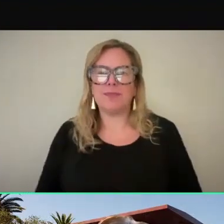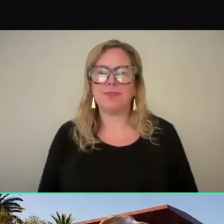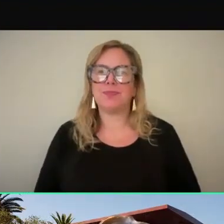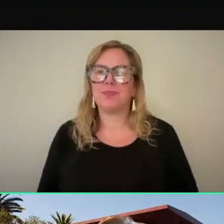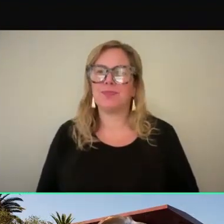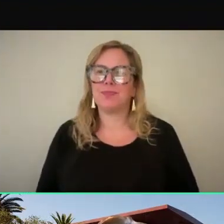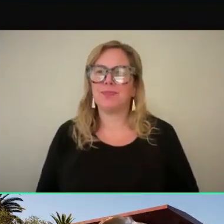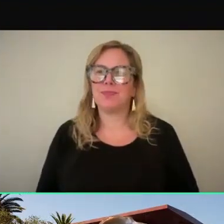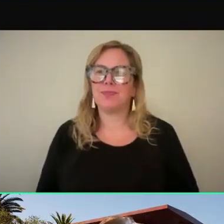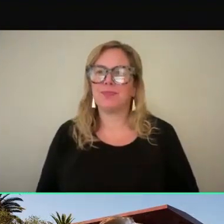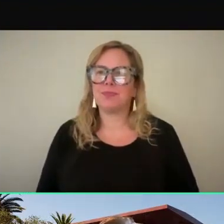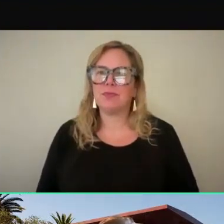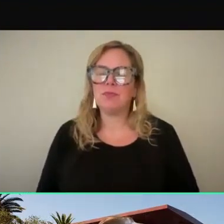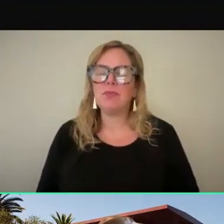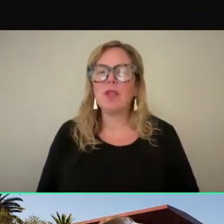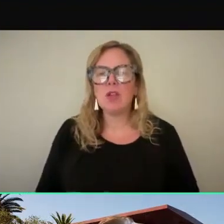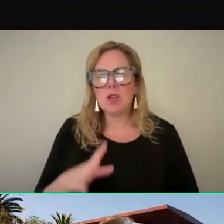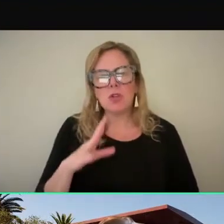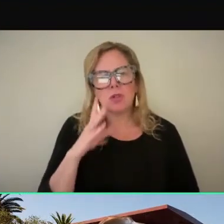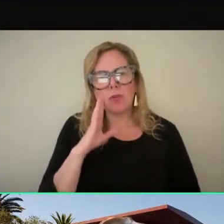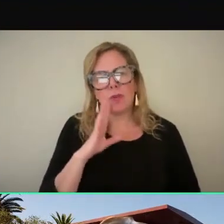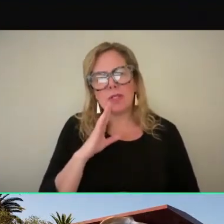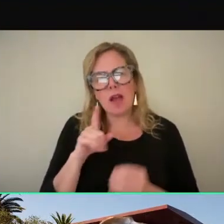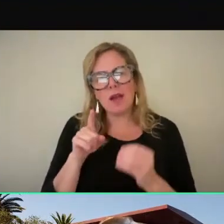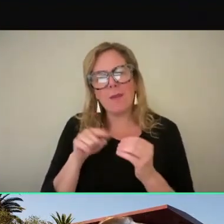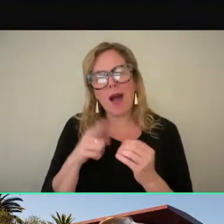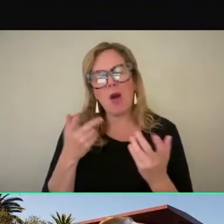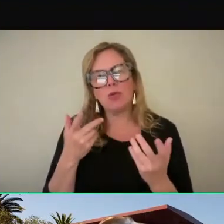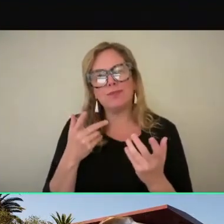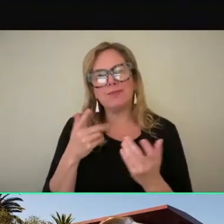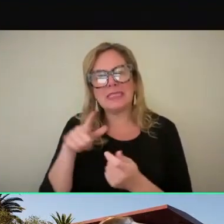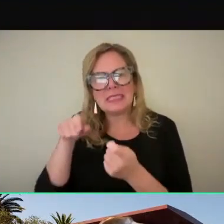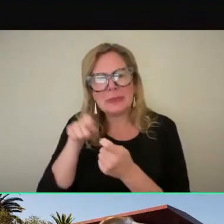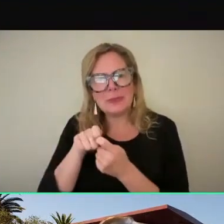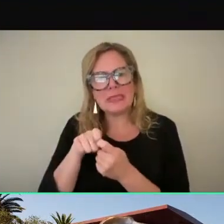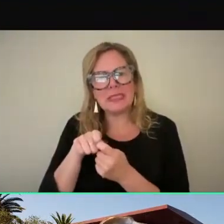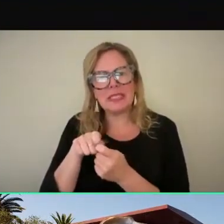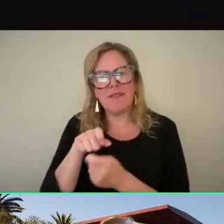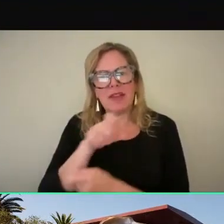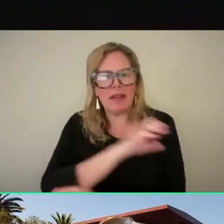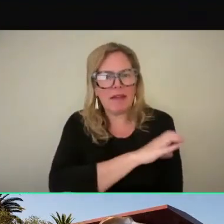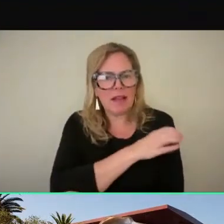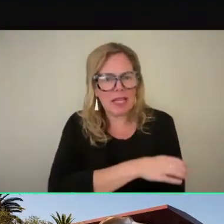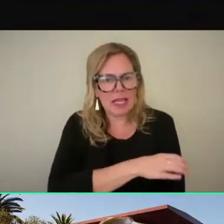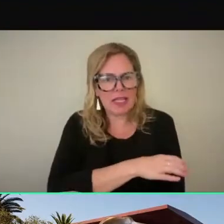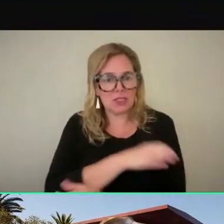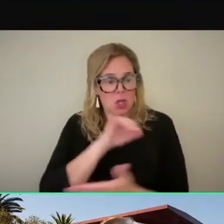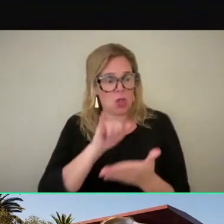really designed to meet the health care needs of people with autism or other IDD conditions.